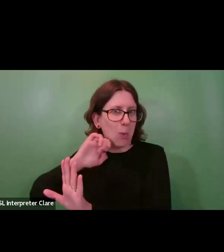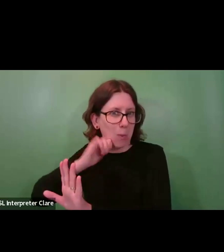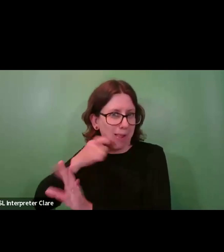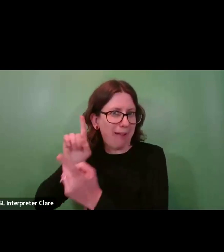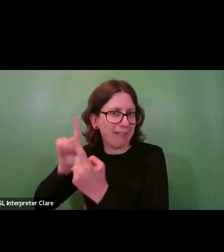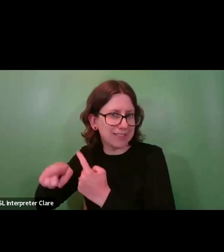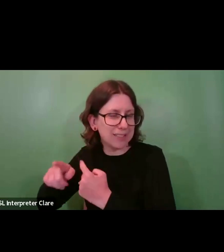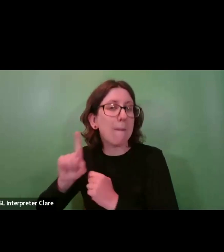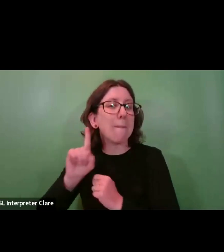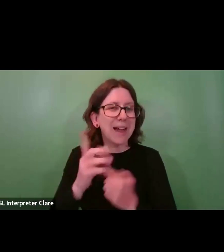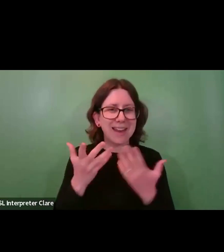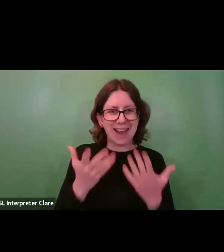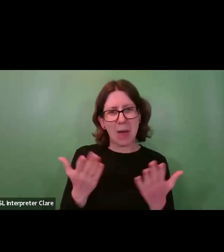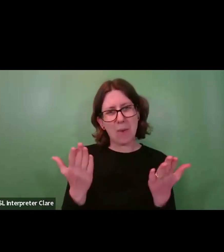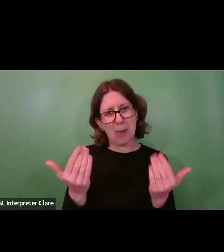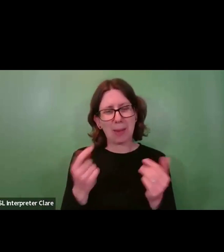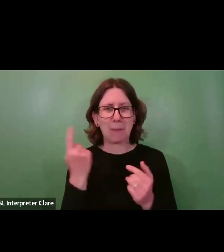I would love to welcome Pippa Britton